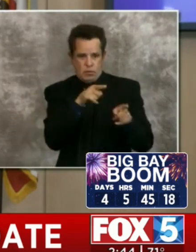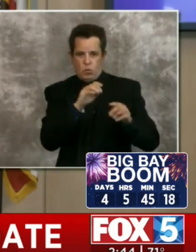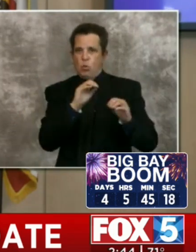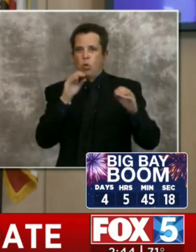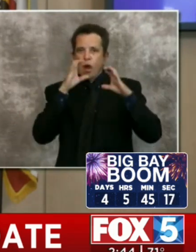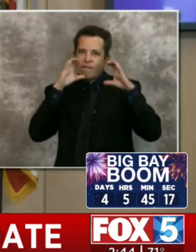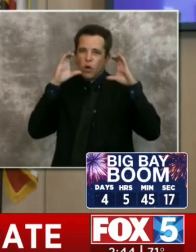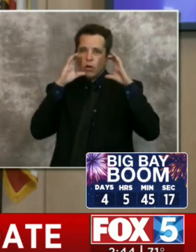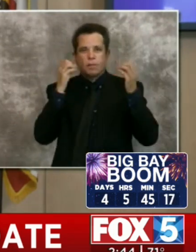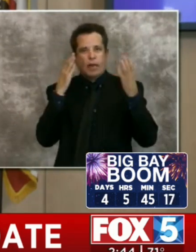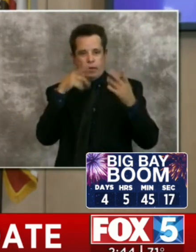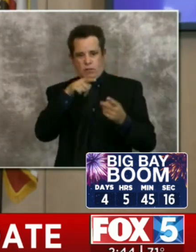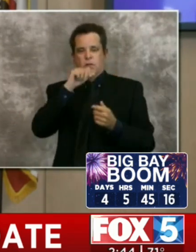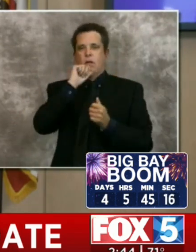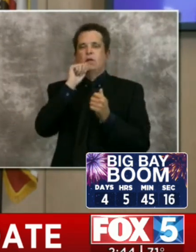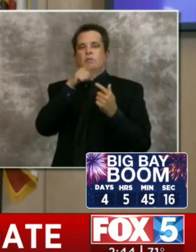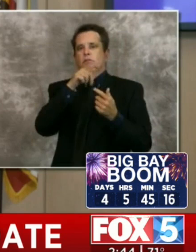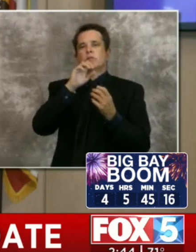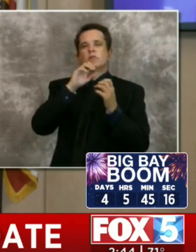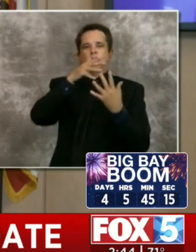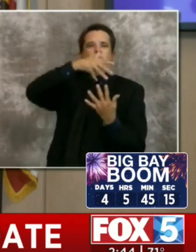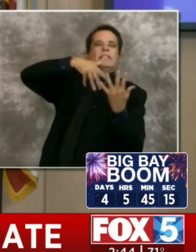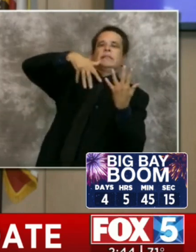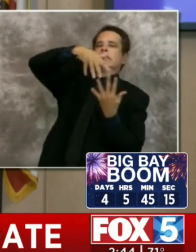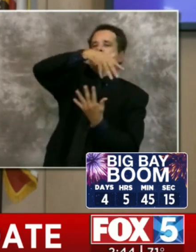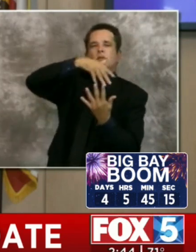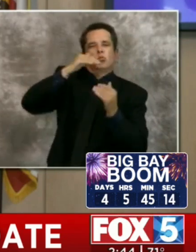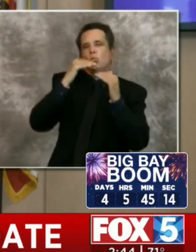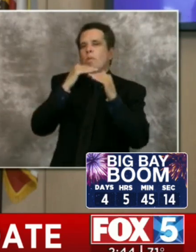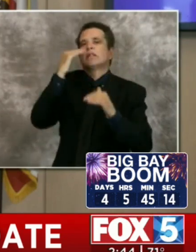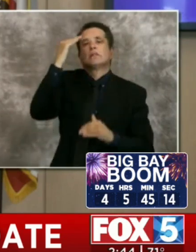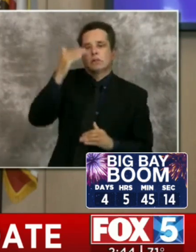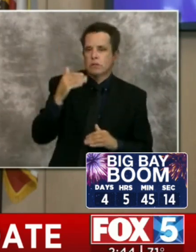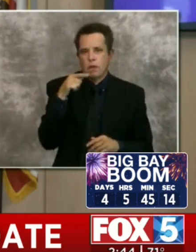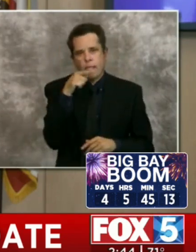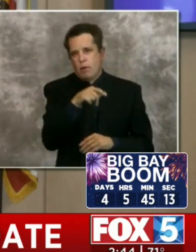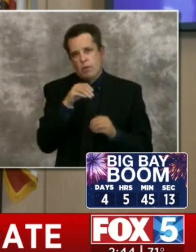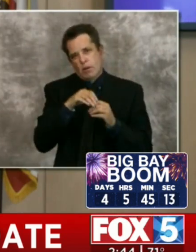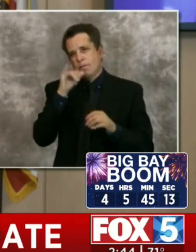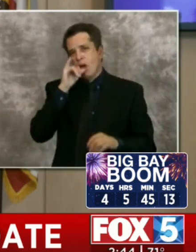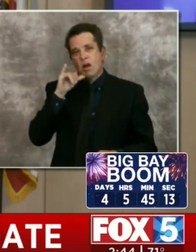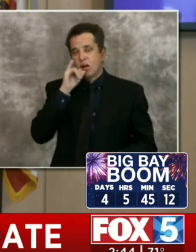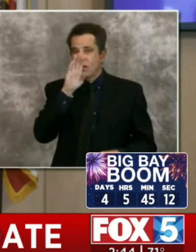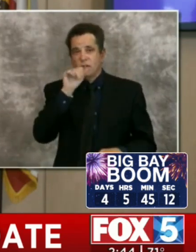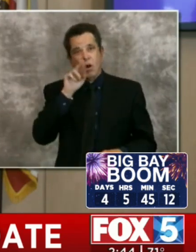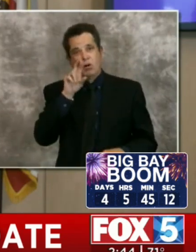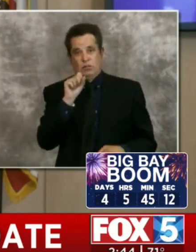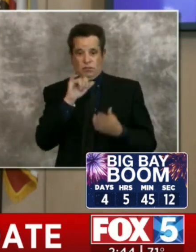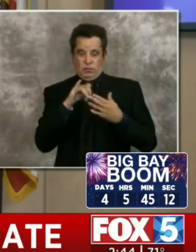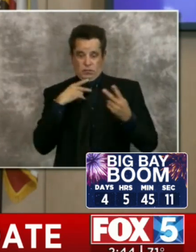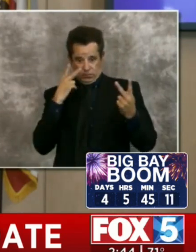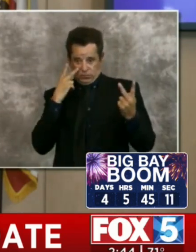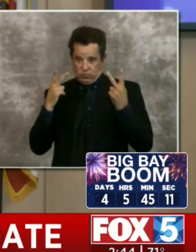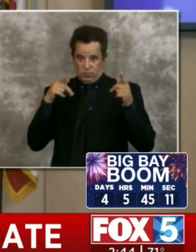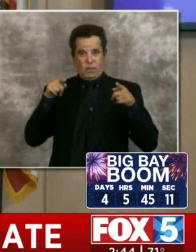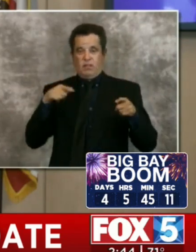BARS AND RESTAURANTS WHERE PEOPLE ARE LETTING THEIR GUARD DOWN AND NOT WEARING FACIAL COVERINGS HER UP SCREAMING